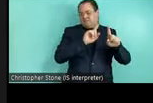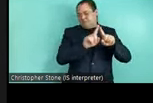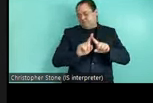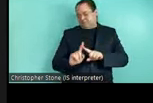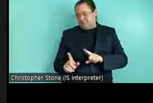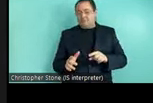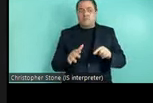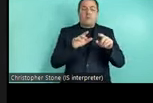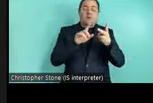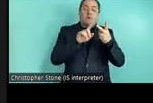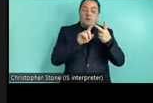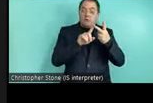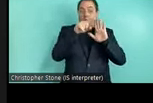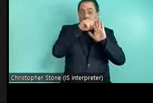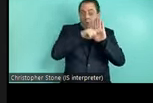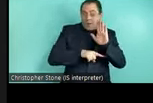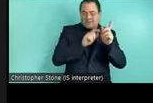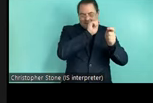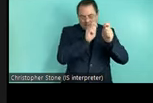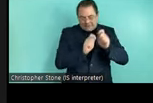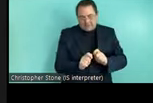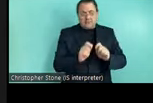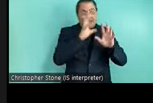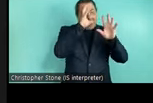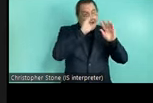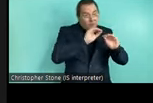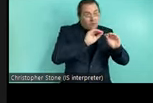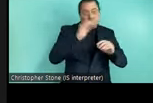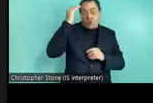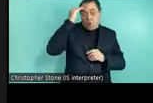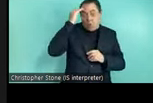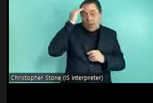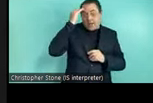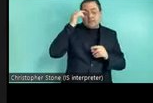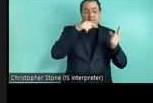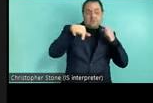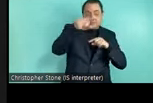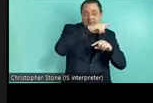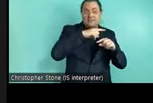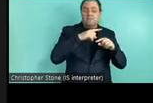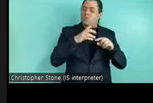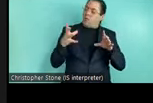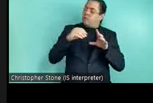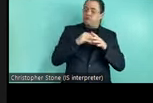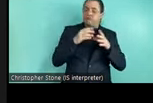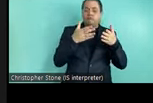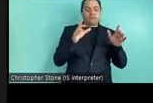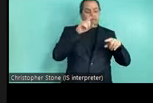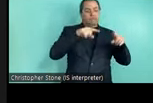from the point of policies, education, that helps people to be more inclusive and accept